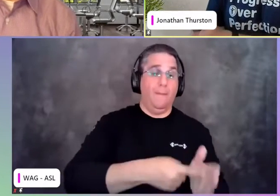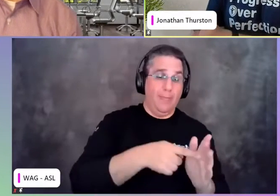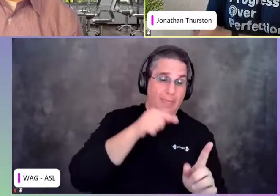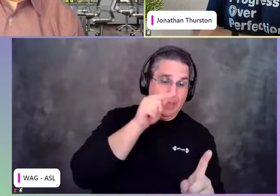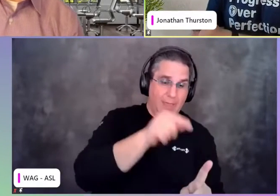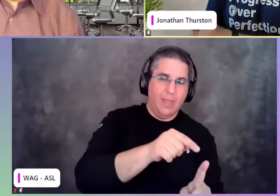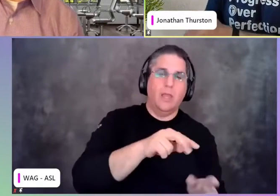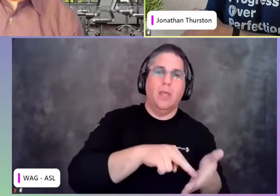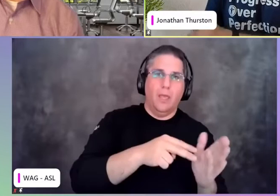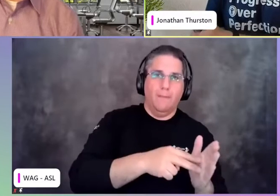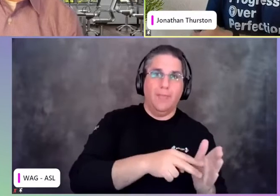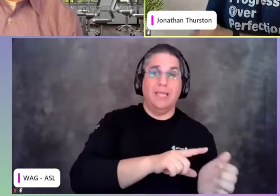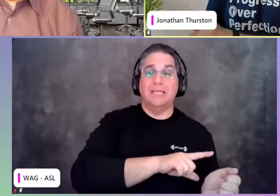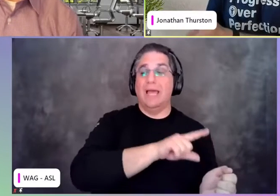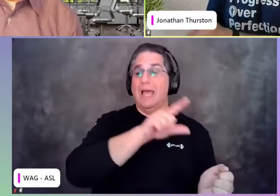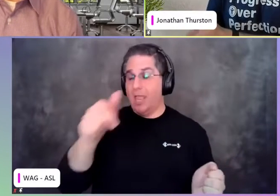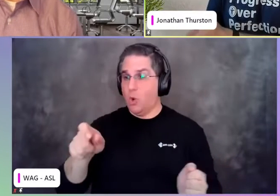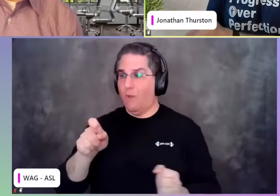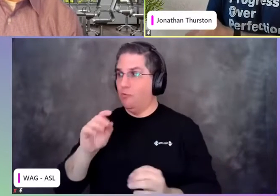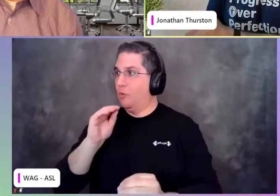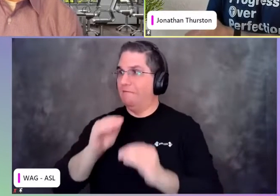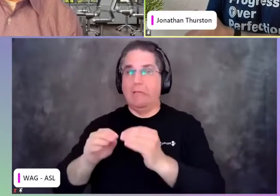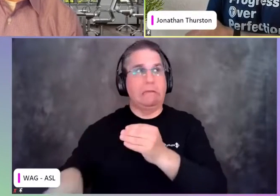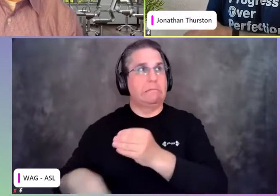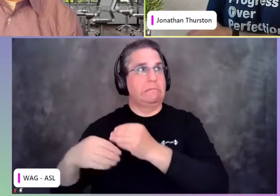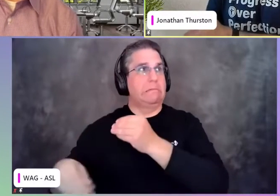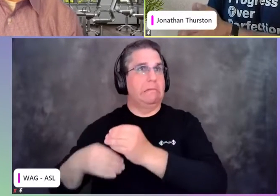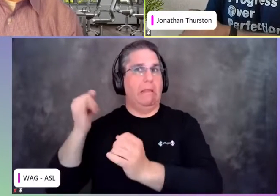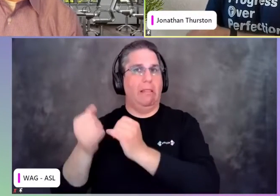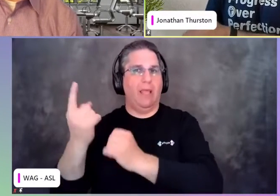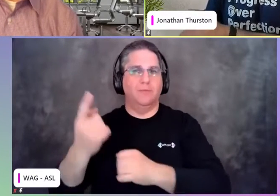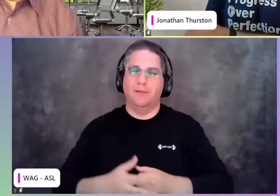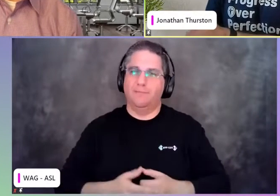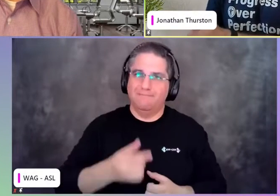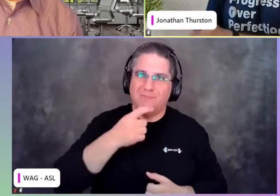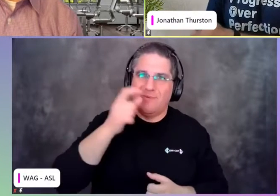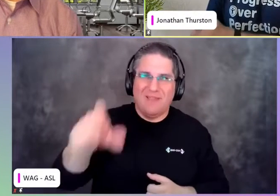whole process, you don't end up with an experience that's inaccessible that you have to